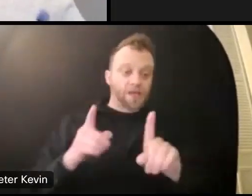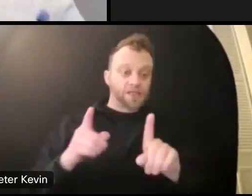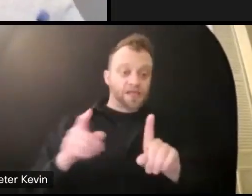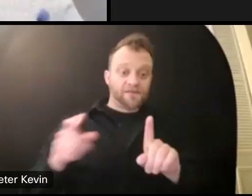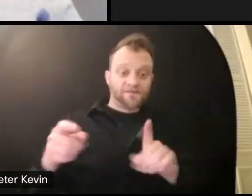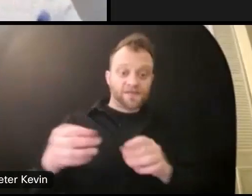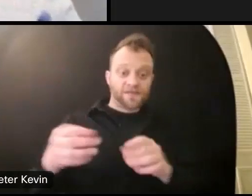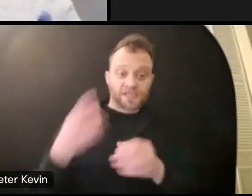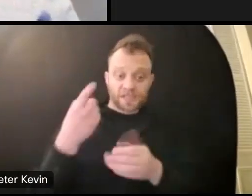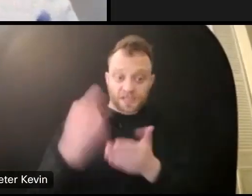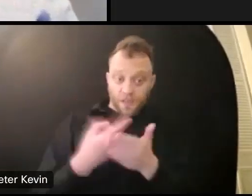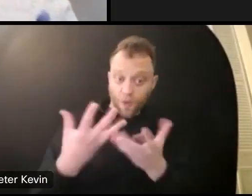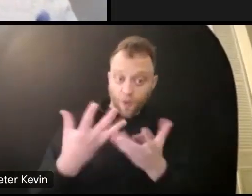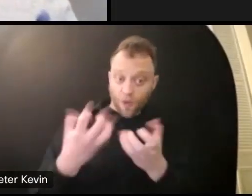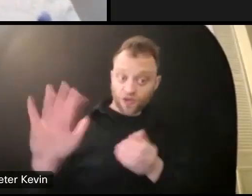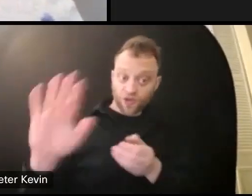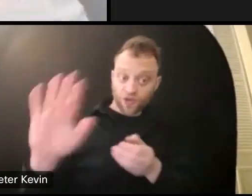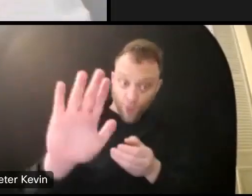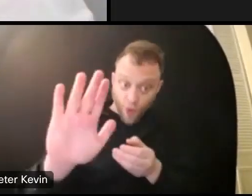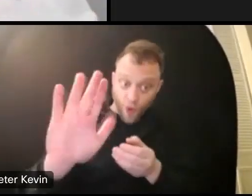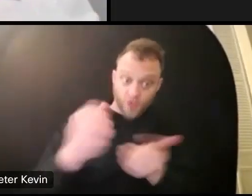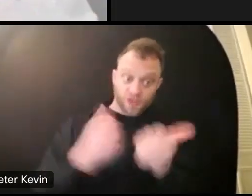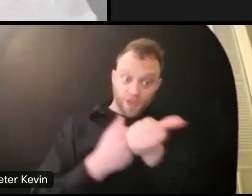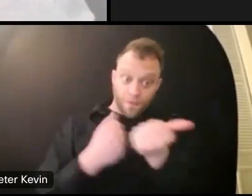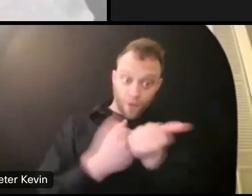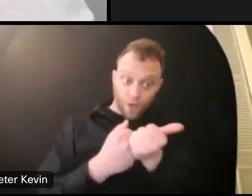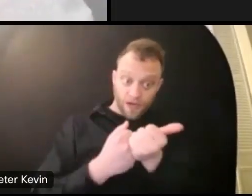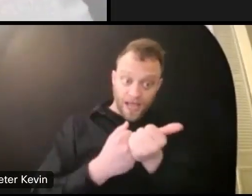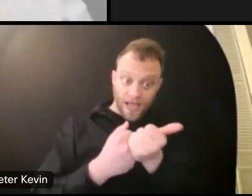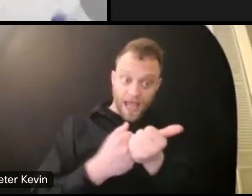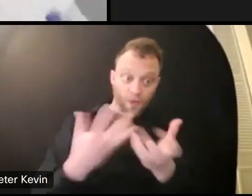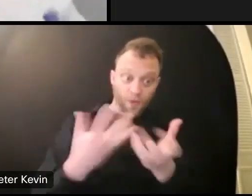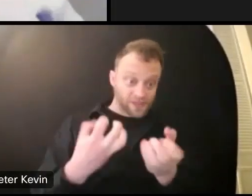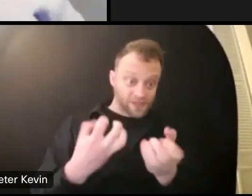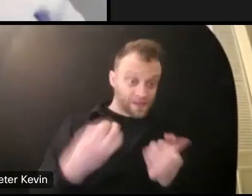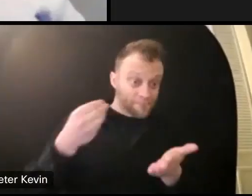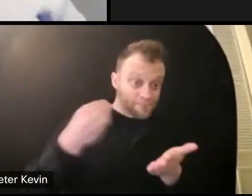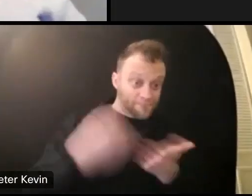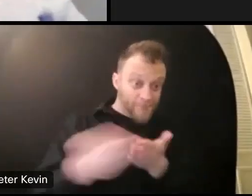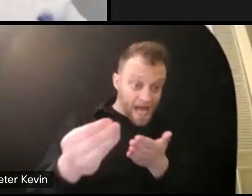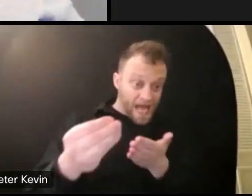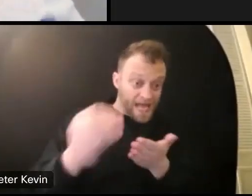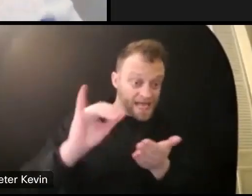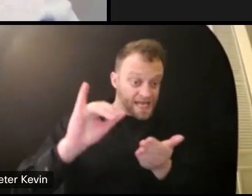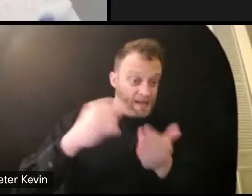will be discussed by Office of Campaign Finance sometime next year and hopefully all of you this